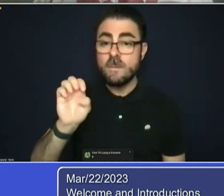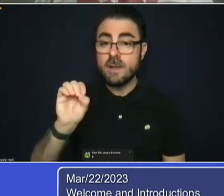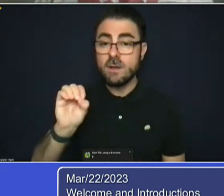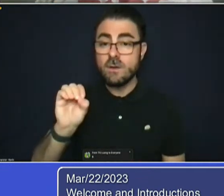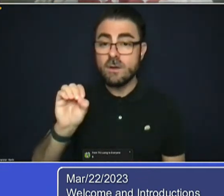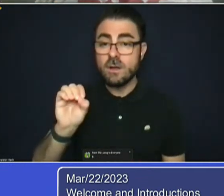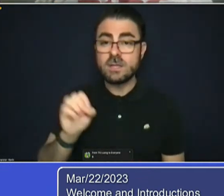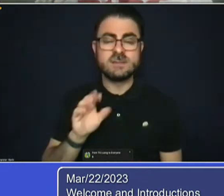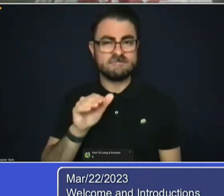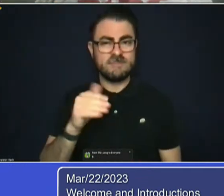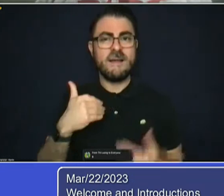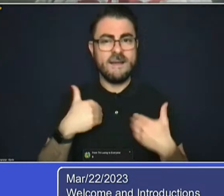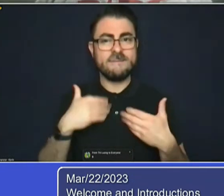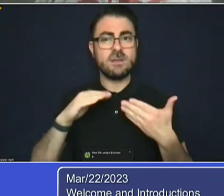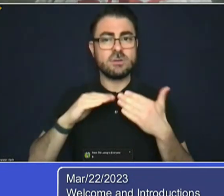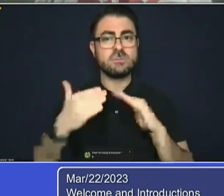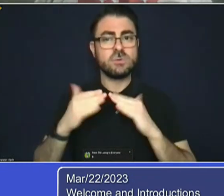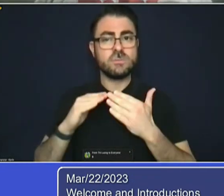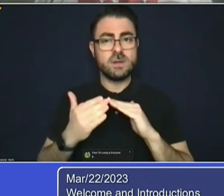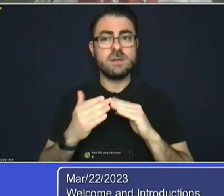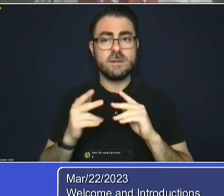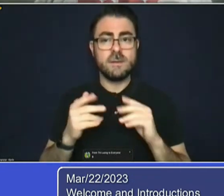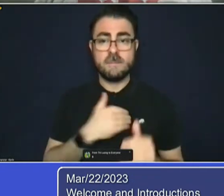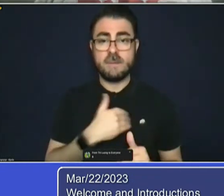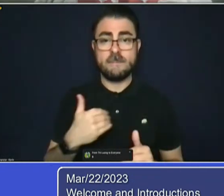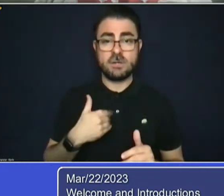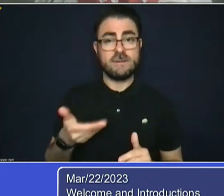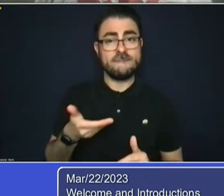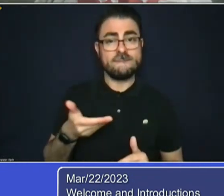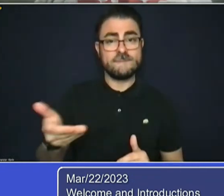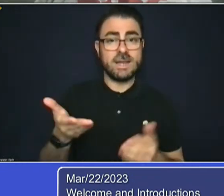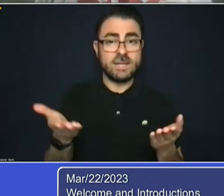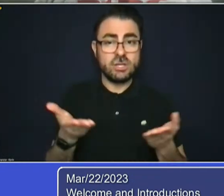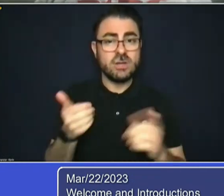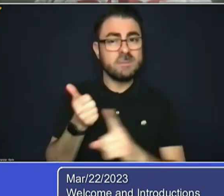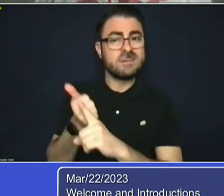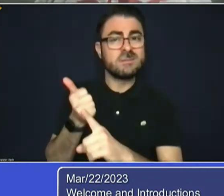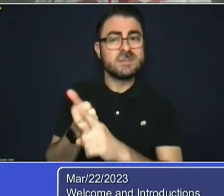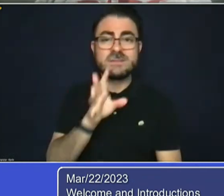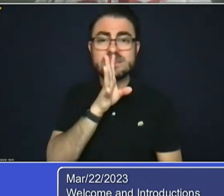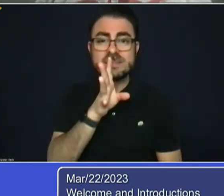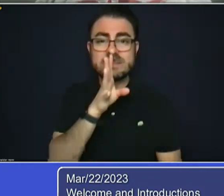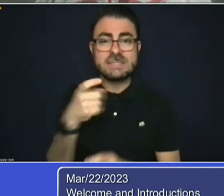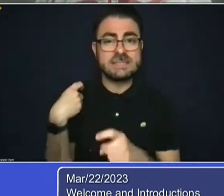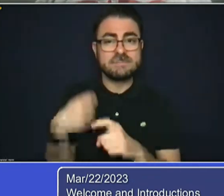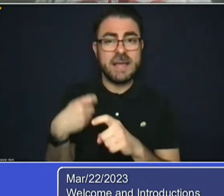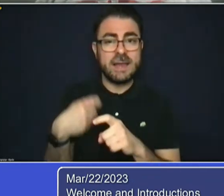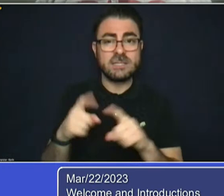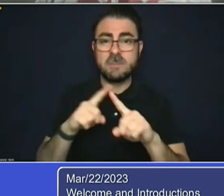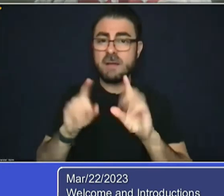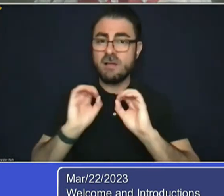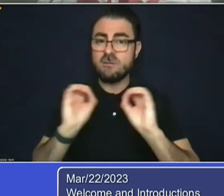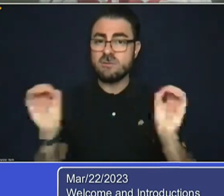I HAVE A QUESTION. YES, I HAVE COMMUNITY MEMBERS